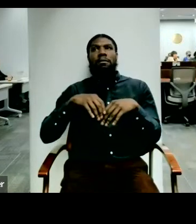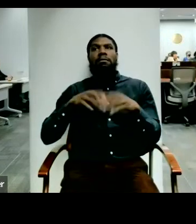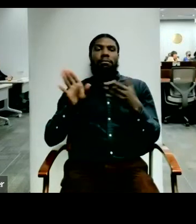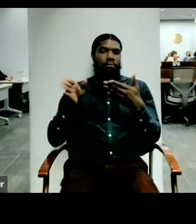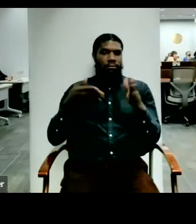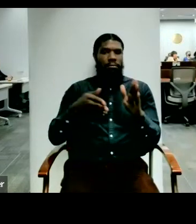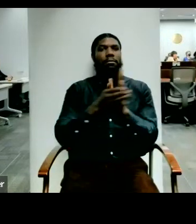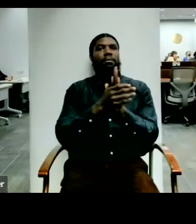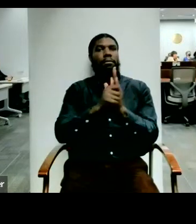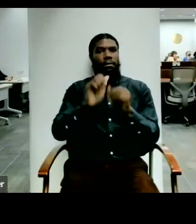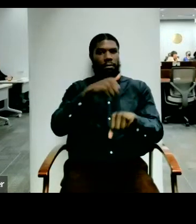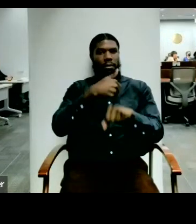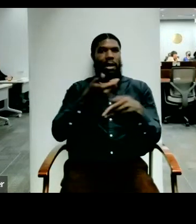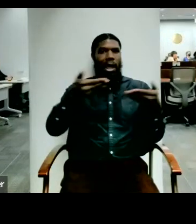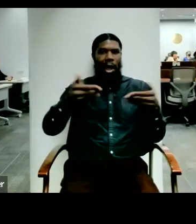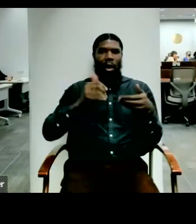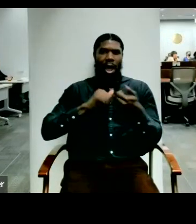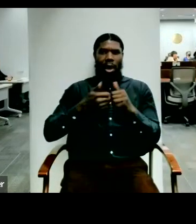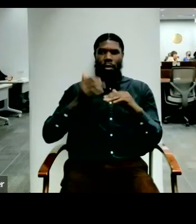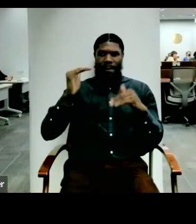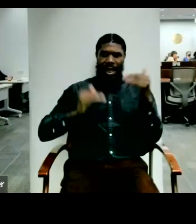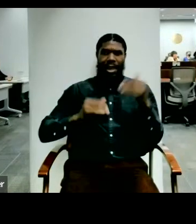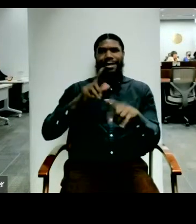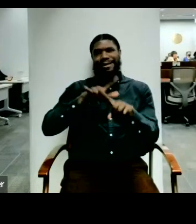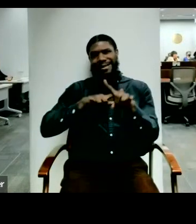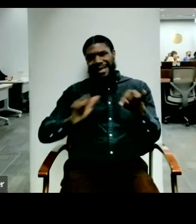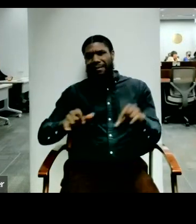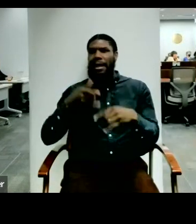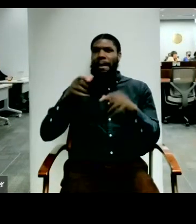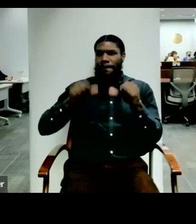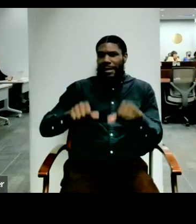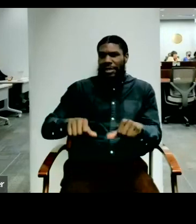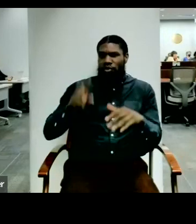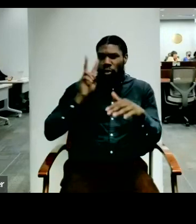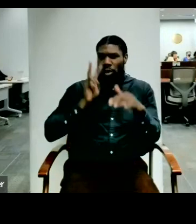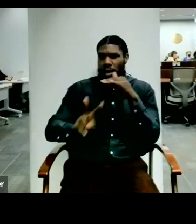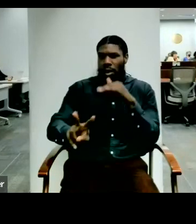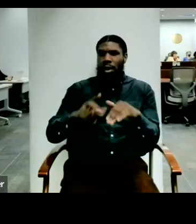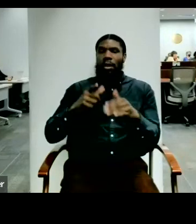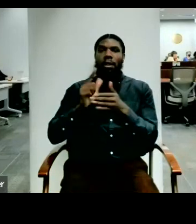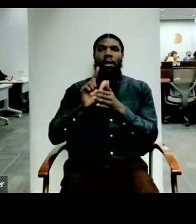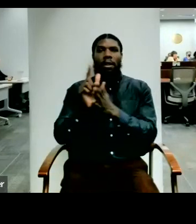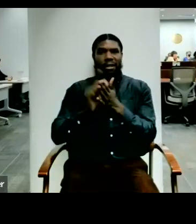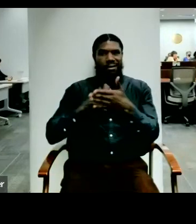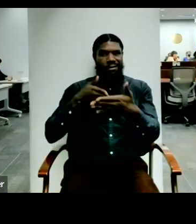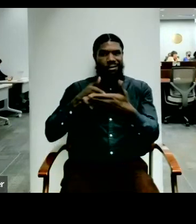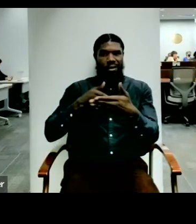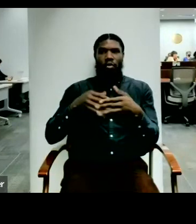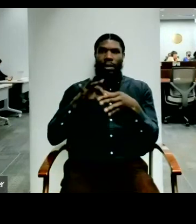the impact of potential litigation related to um testing base disparity impact claims.